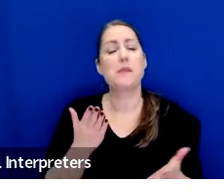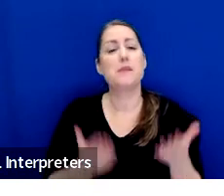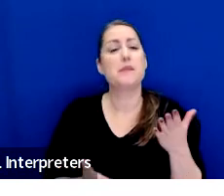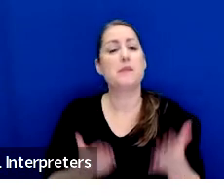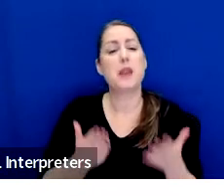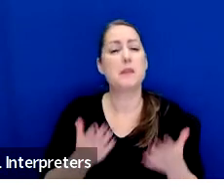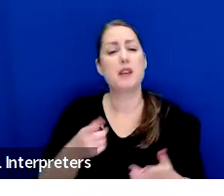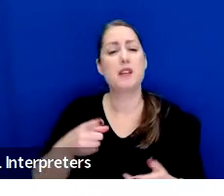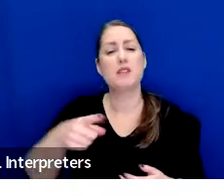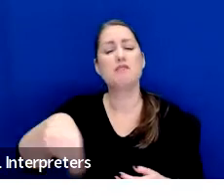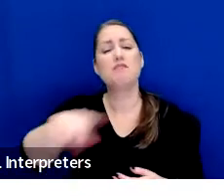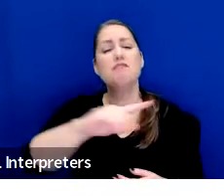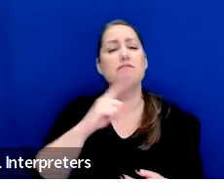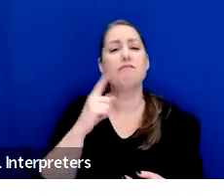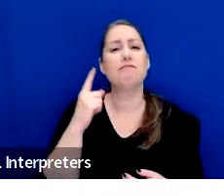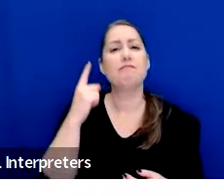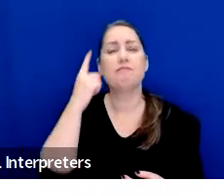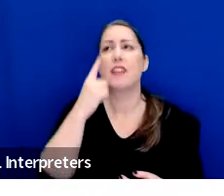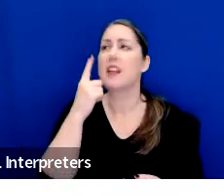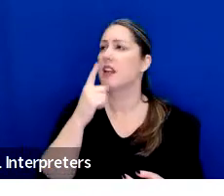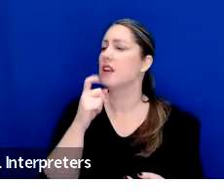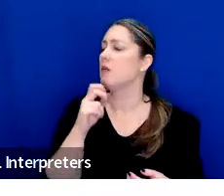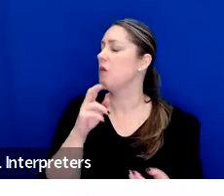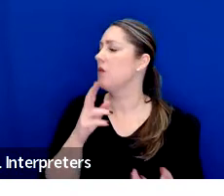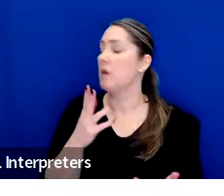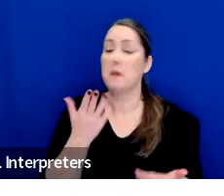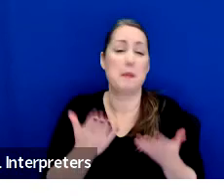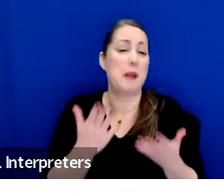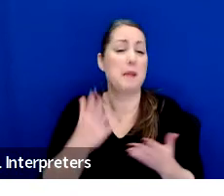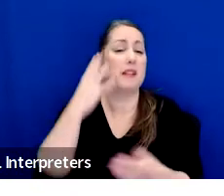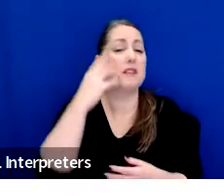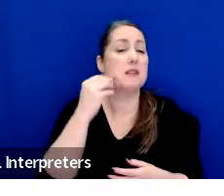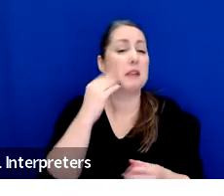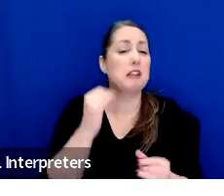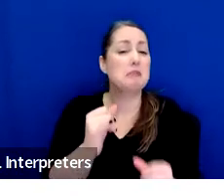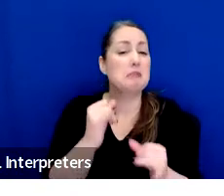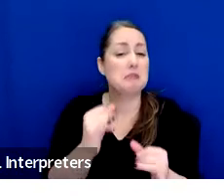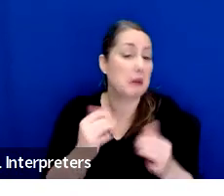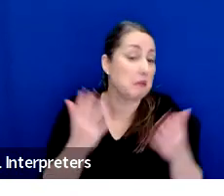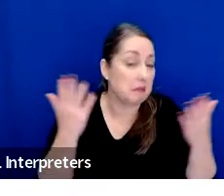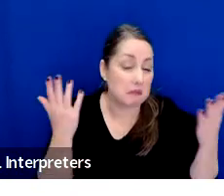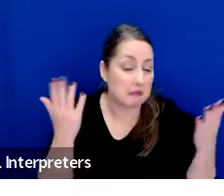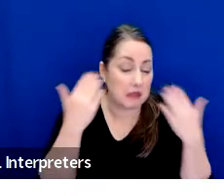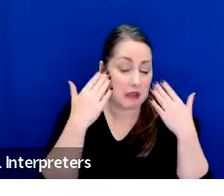or kind of on on your own journey and kind of kind of right there in this. This might give you some insight or might help you along the way.